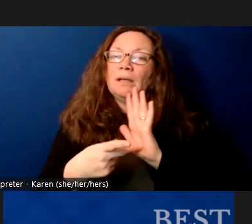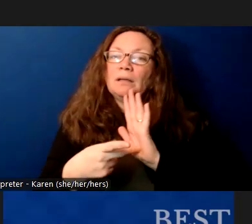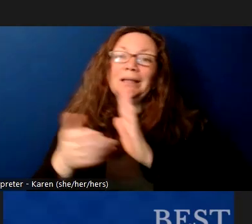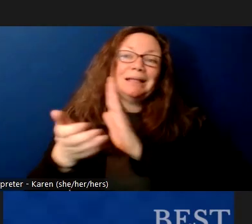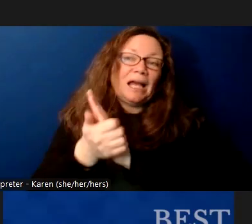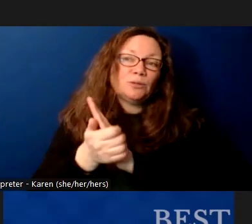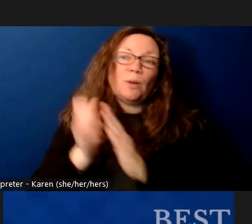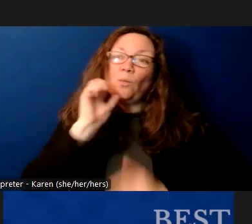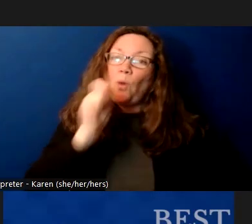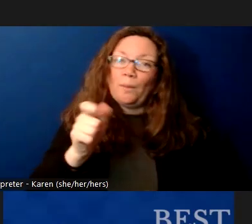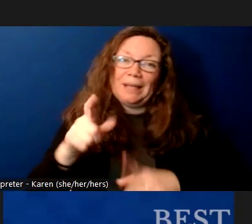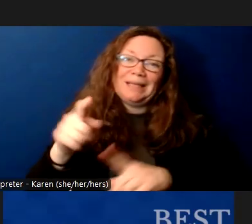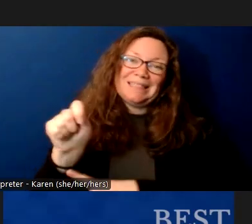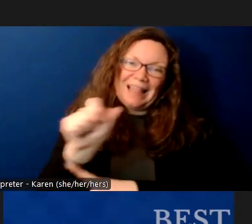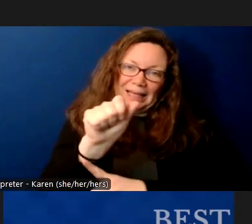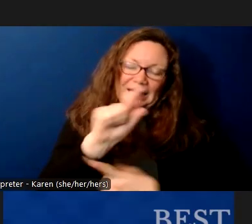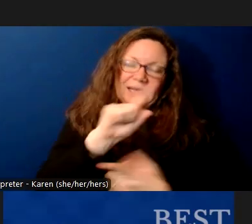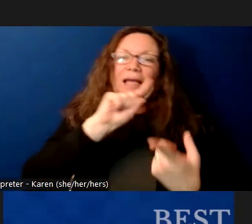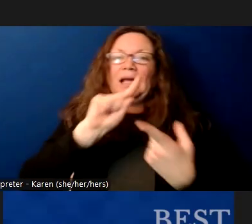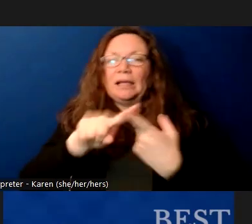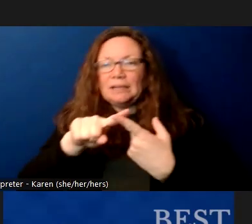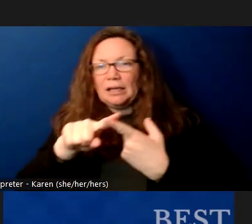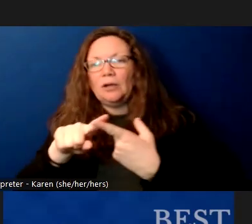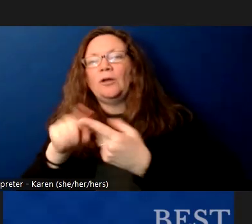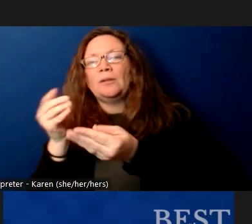until the transaction reaches its final phase.